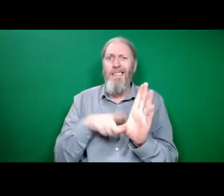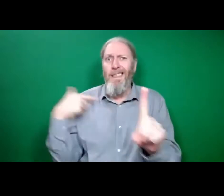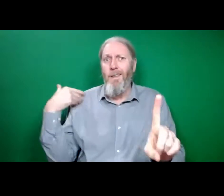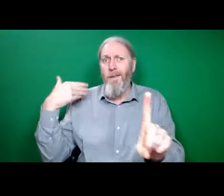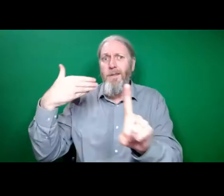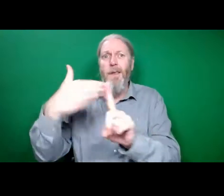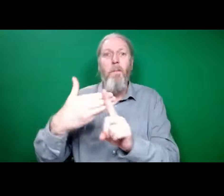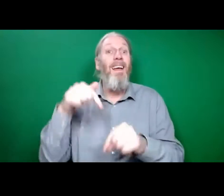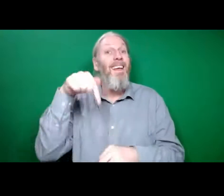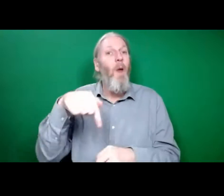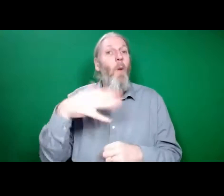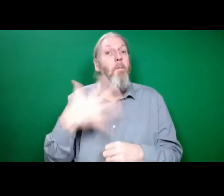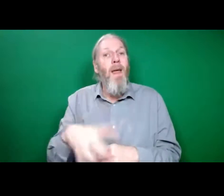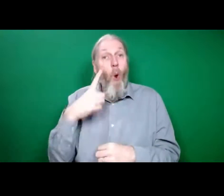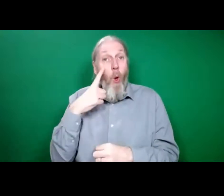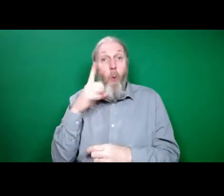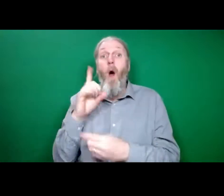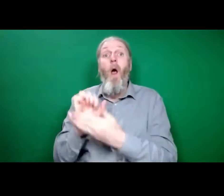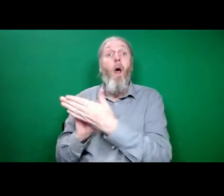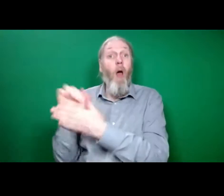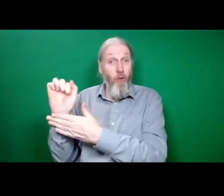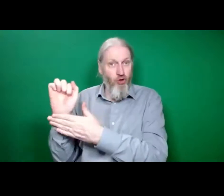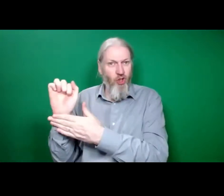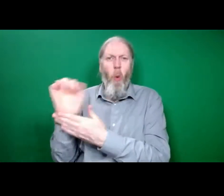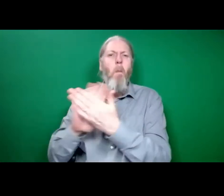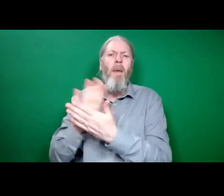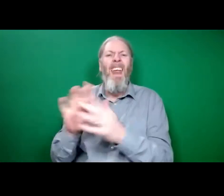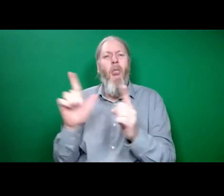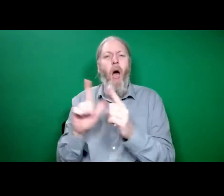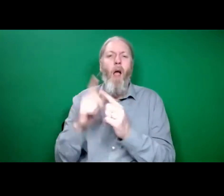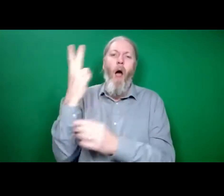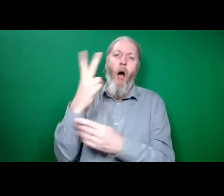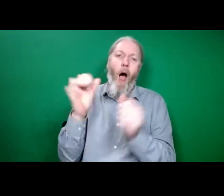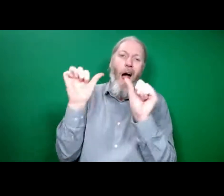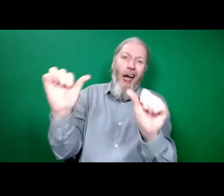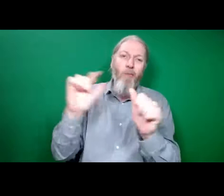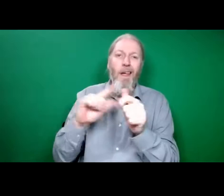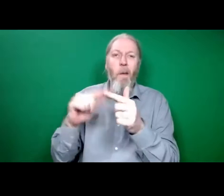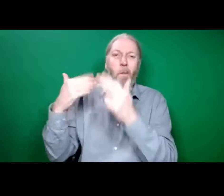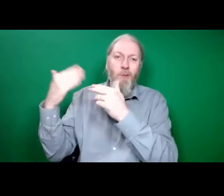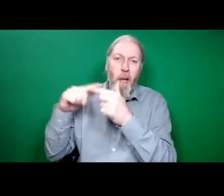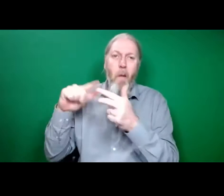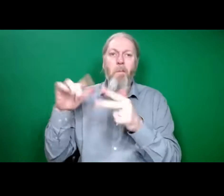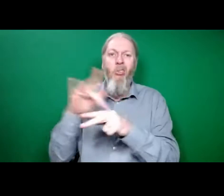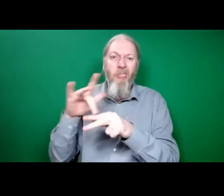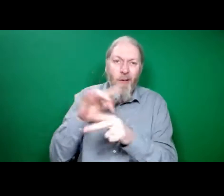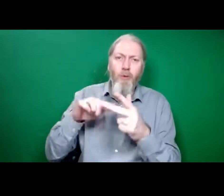I've not got a PowerPoint for you. So, I thought I would chat a little bit about the